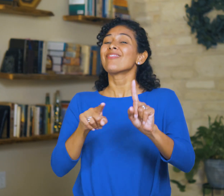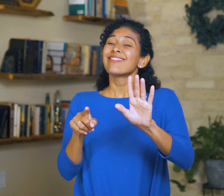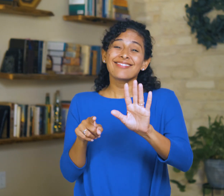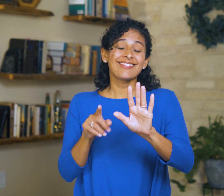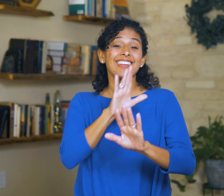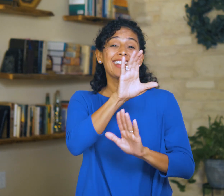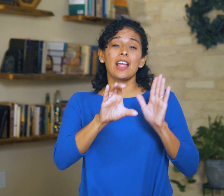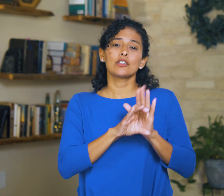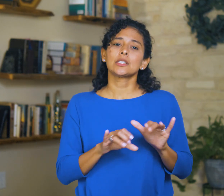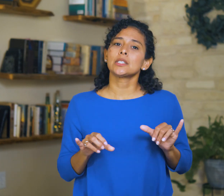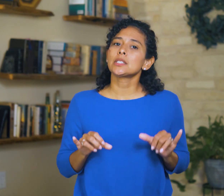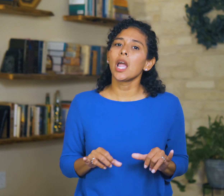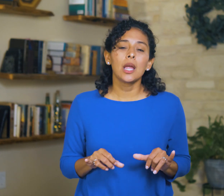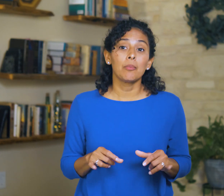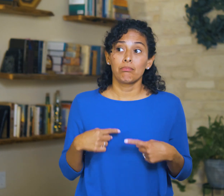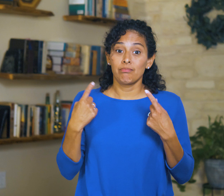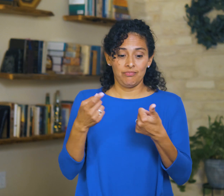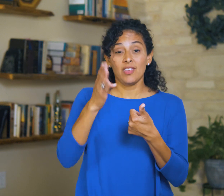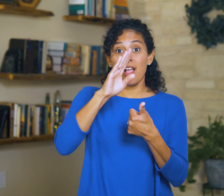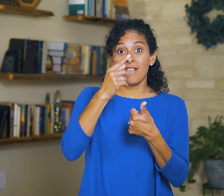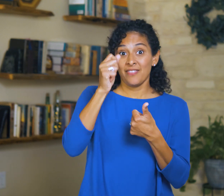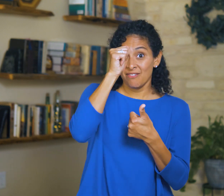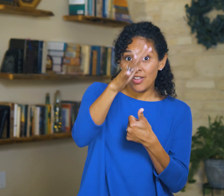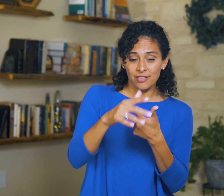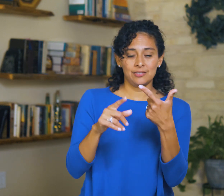but His character has always been the same—God the Father,